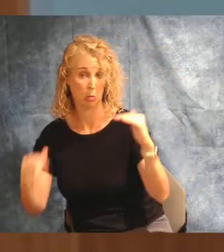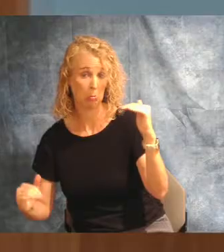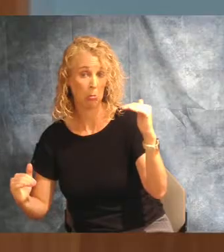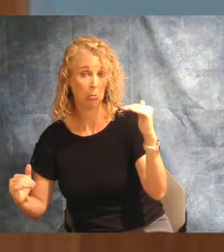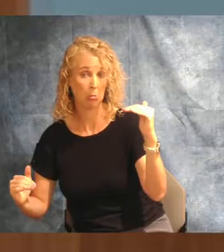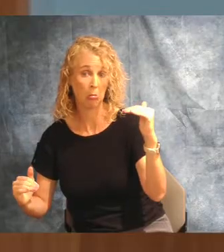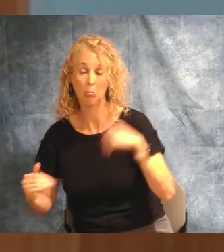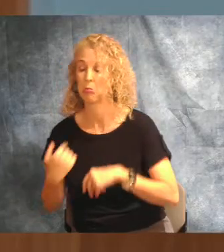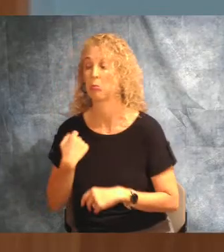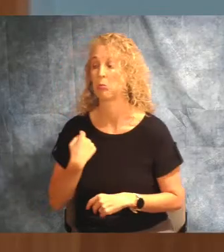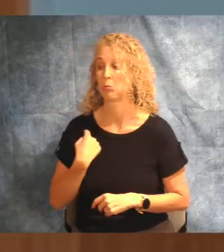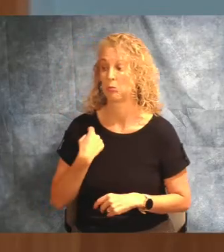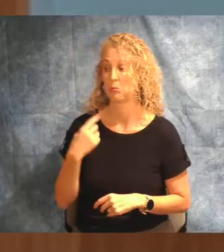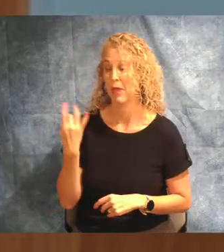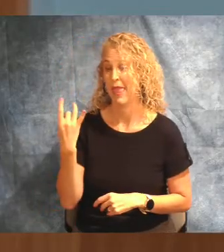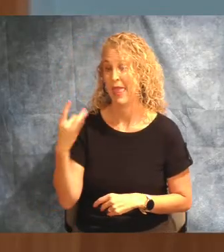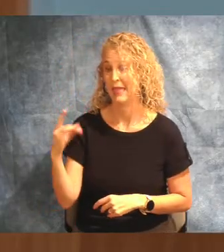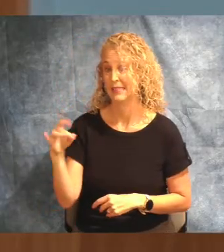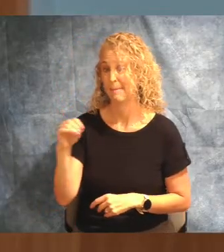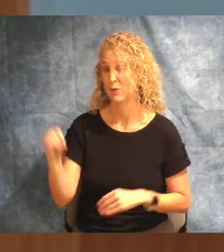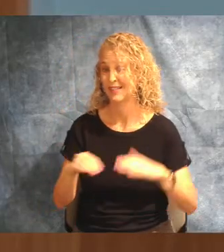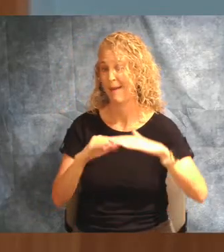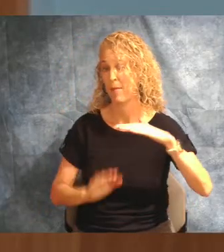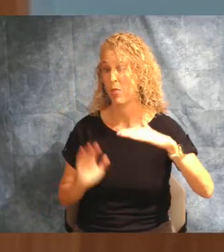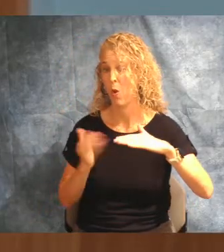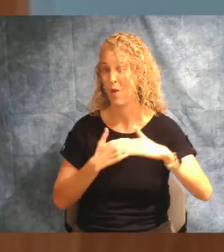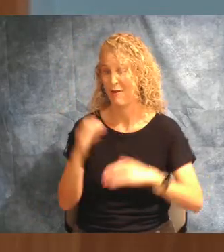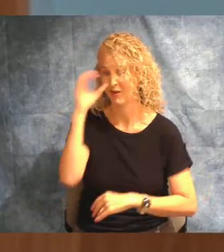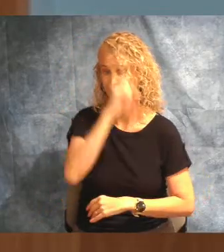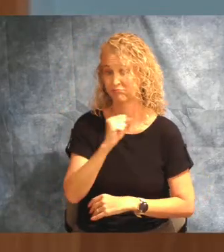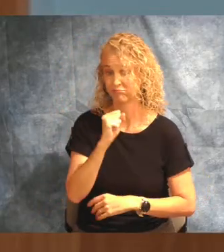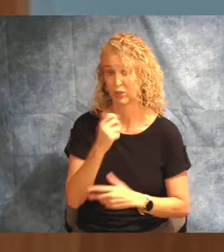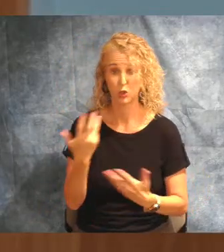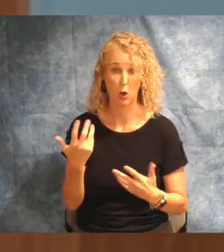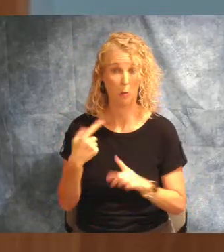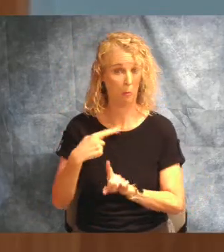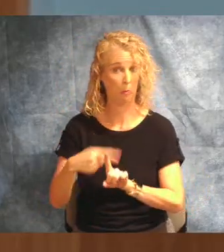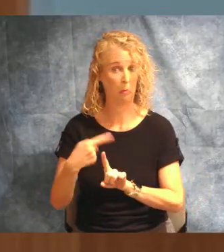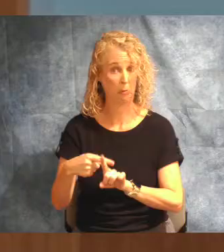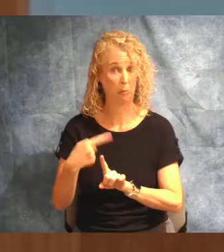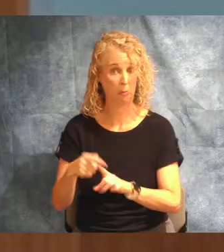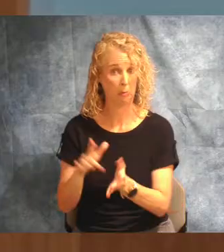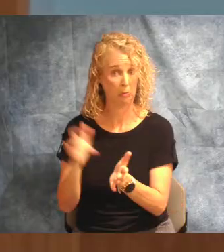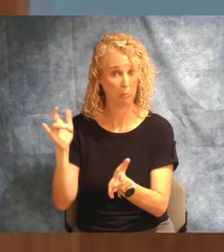Approximately 18% under our Engineers estimate. So that was positive. this